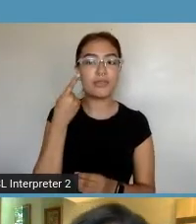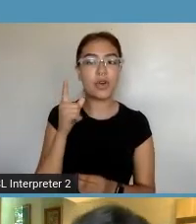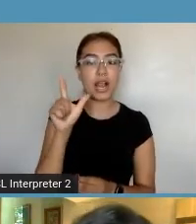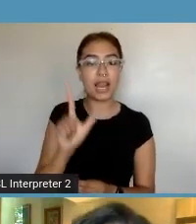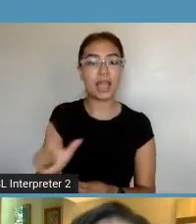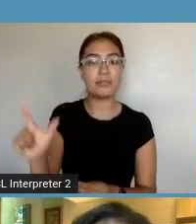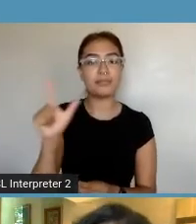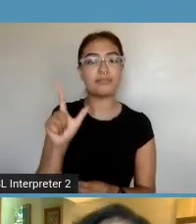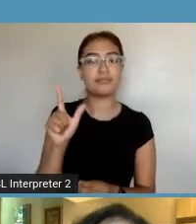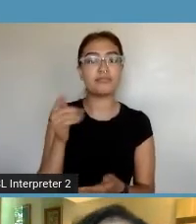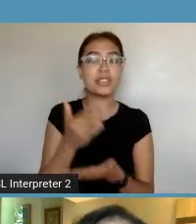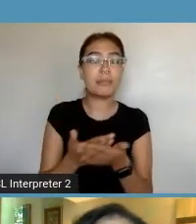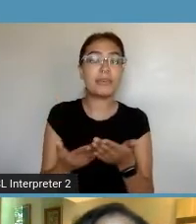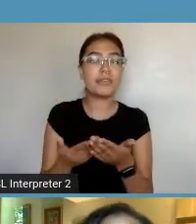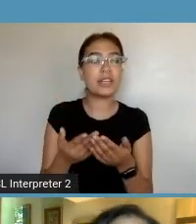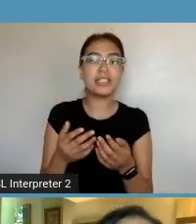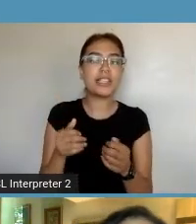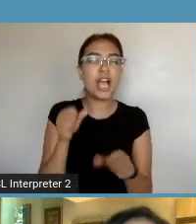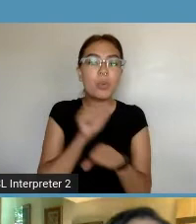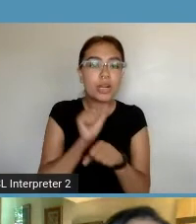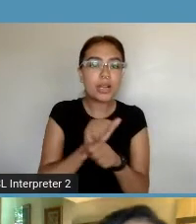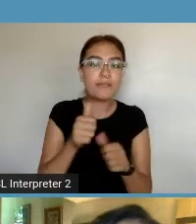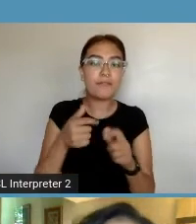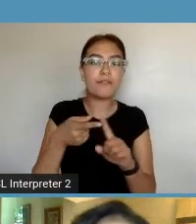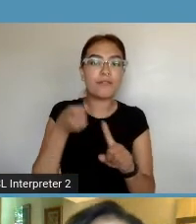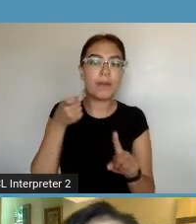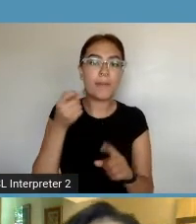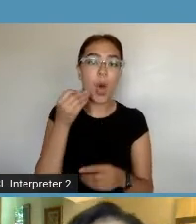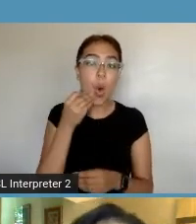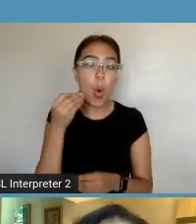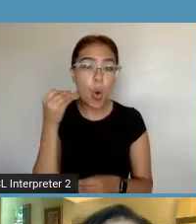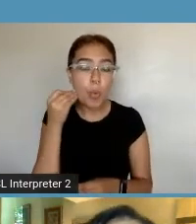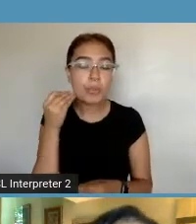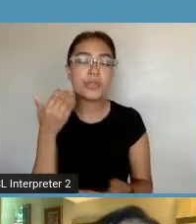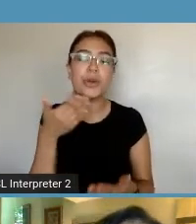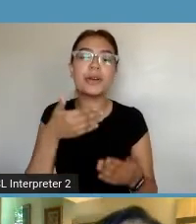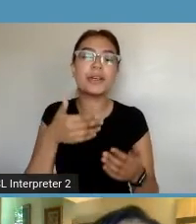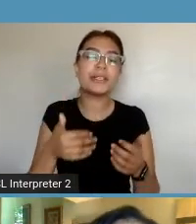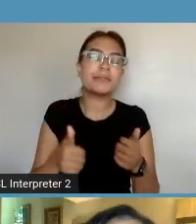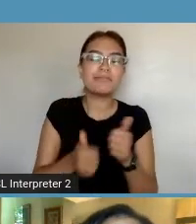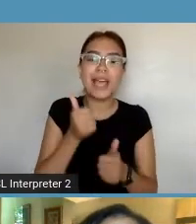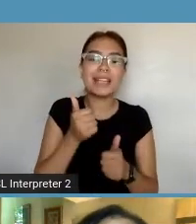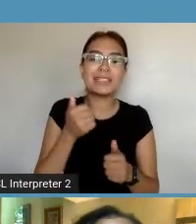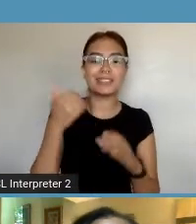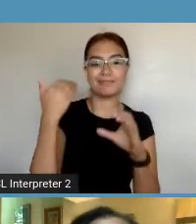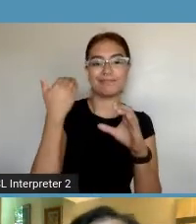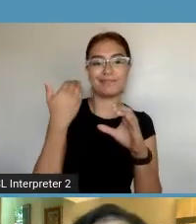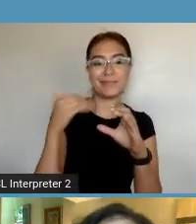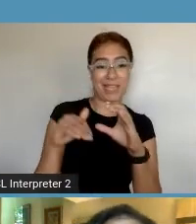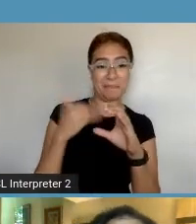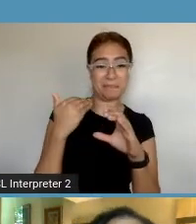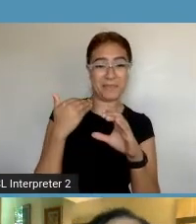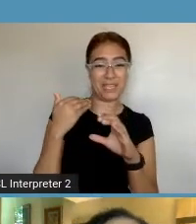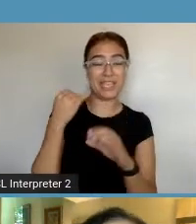remotely as I am, so it is always best to send me an email if you want to talk further. I thank